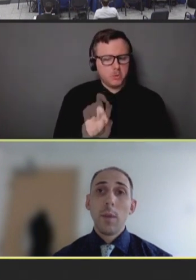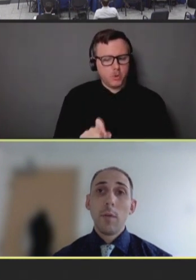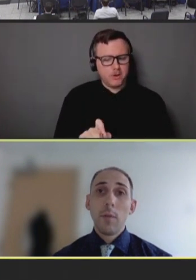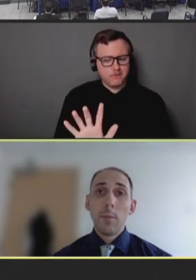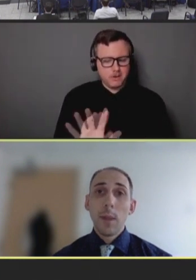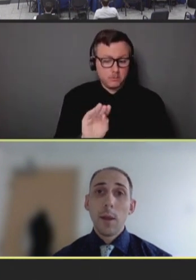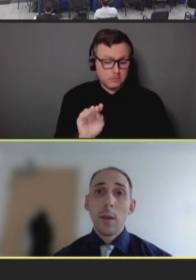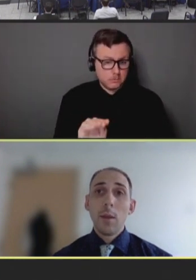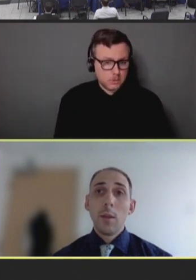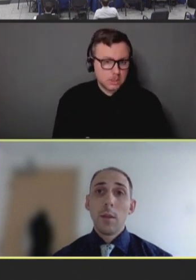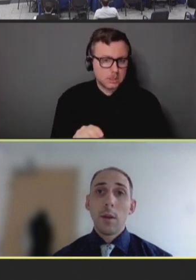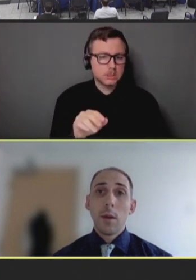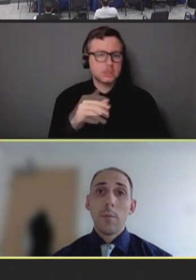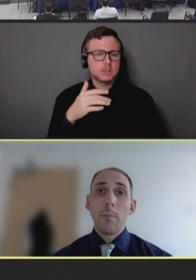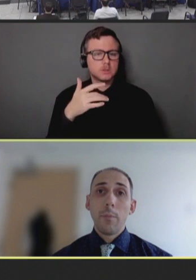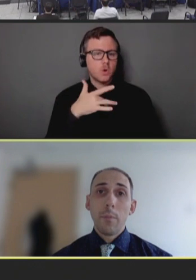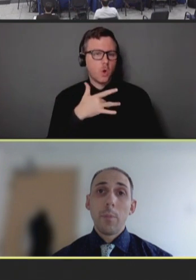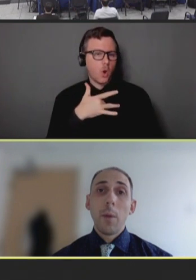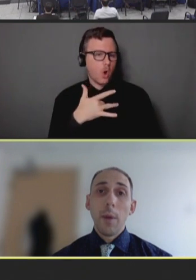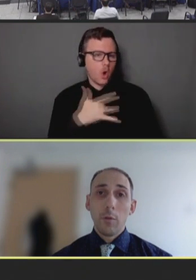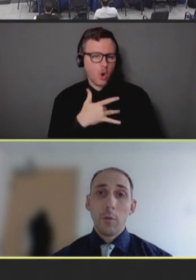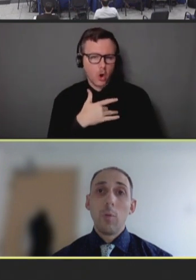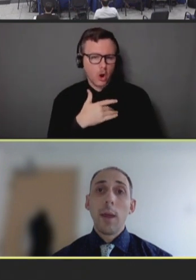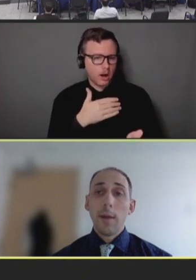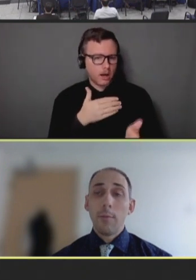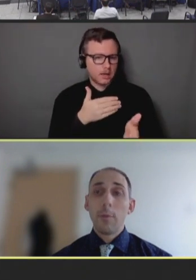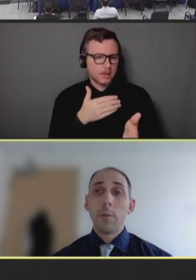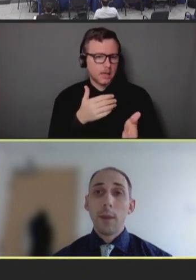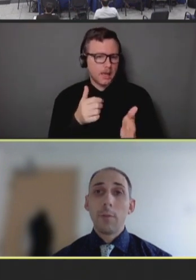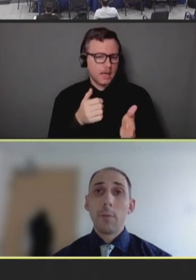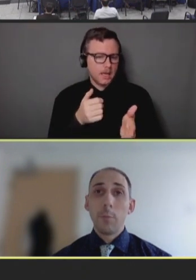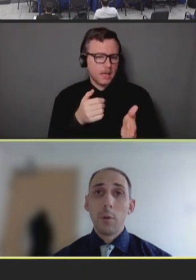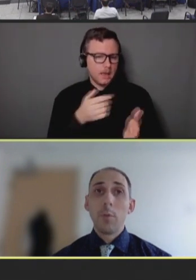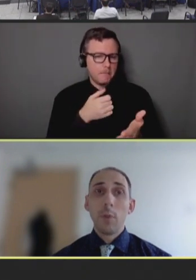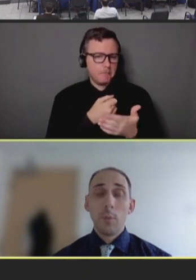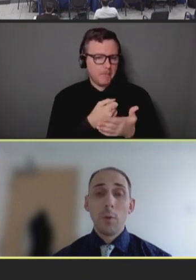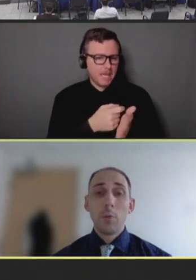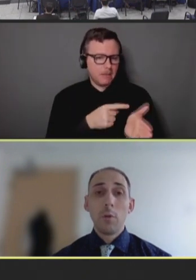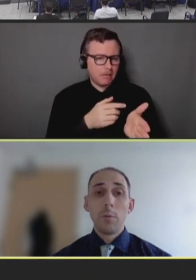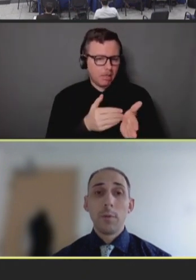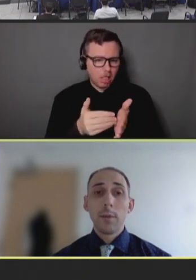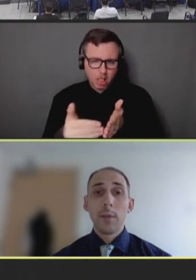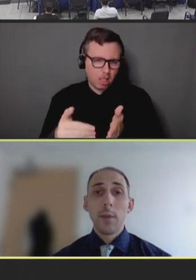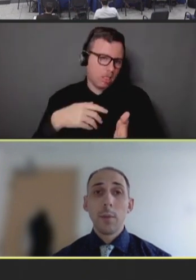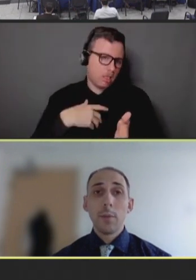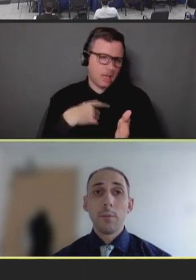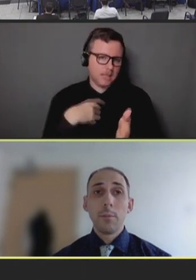arrhythmia of about two-and-a-half percent similar between both groups.